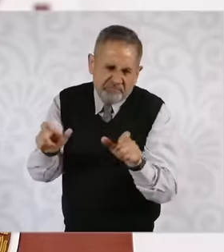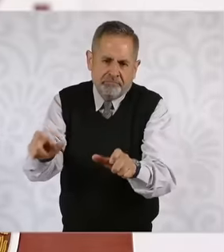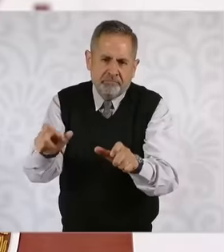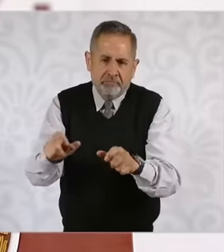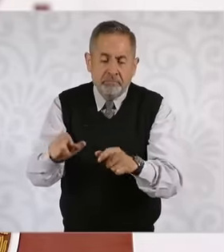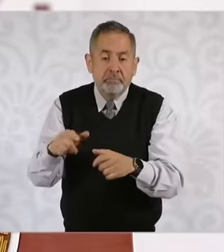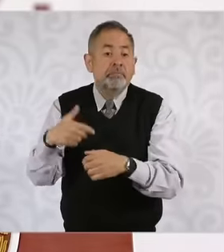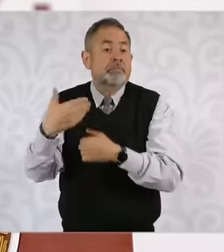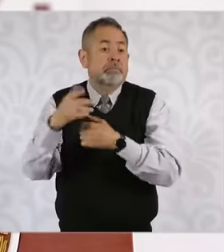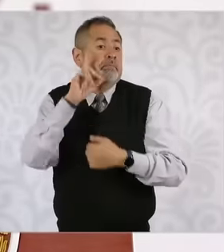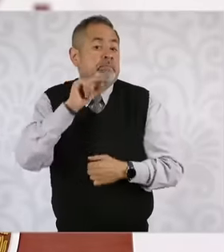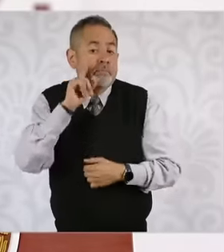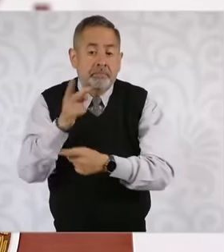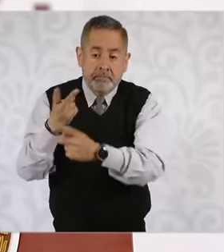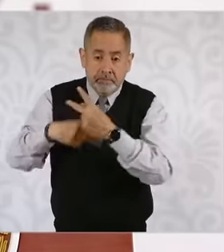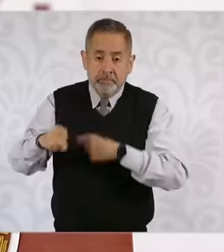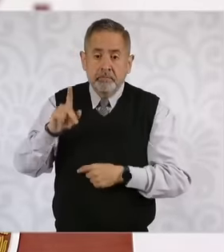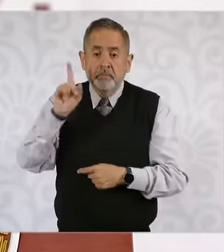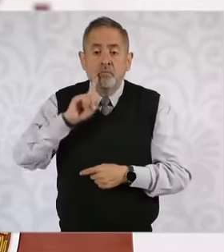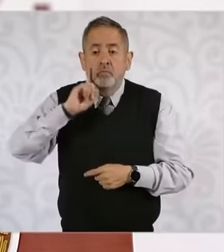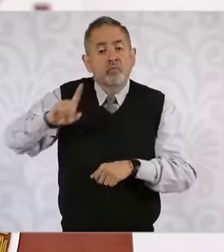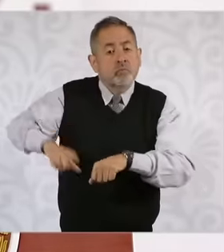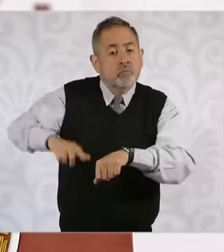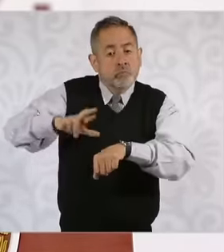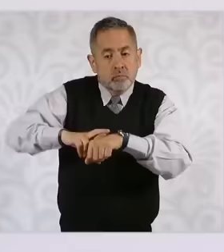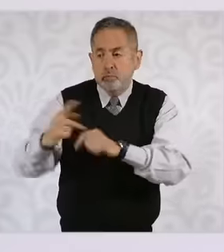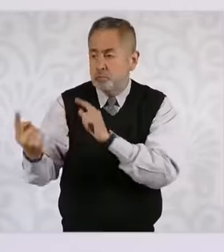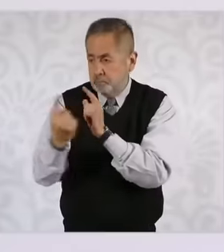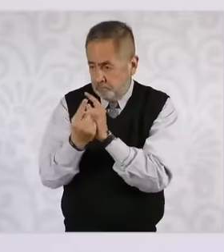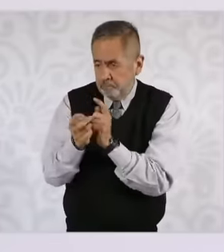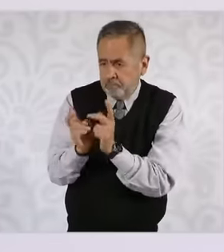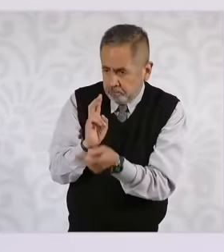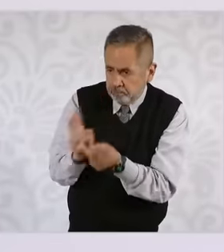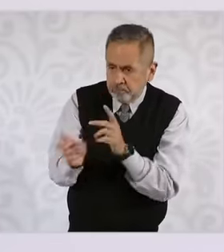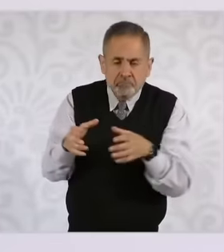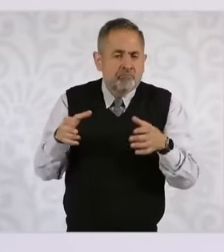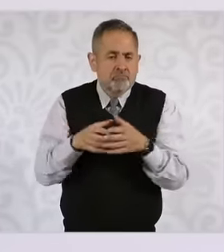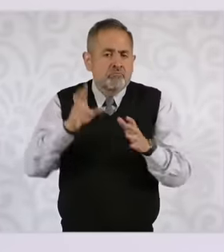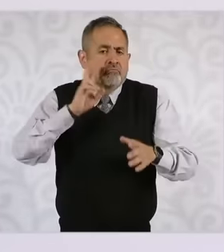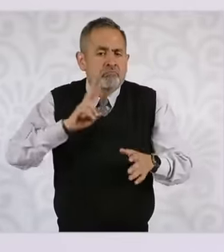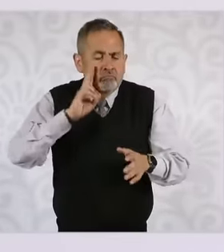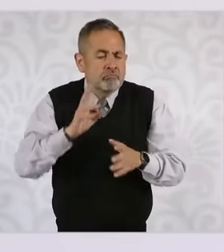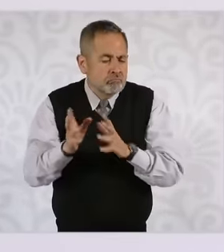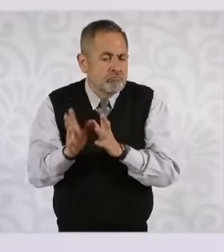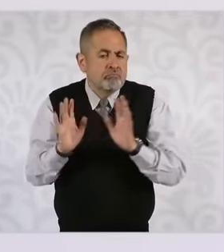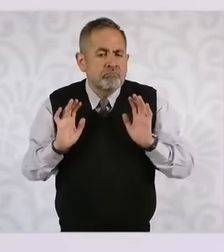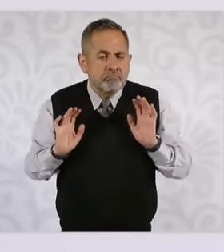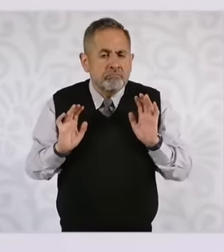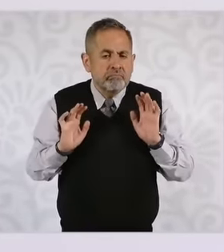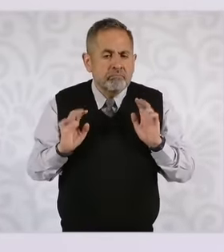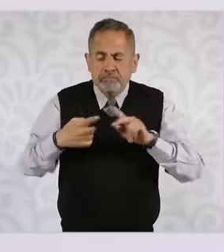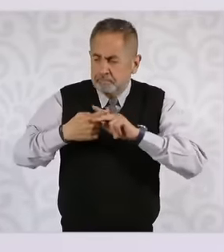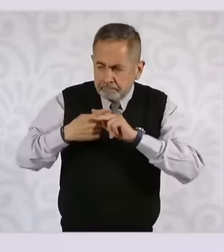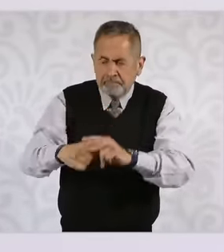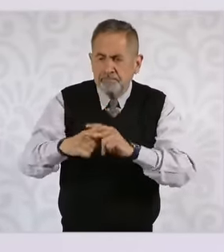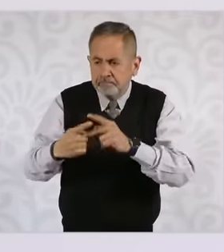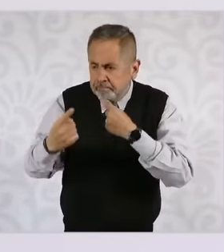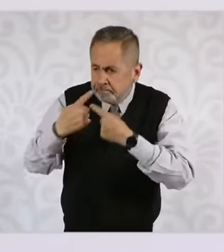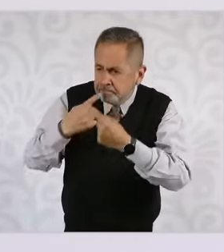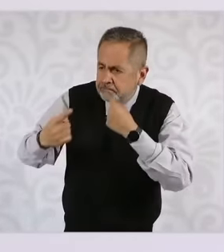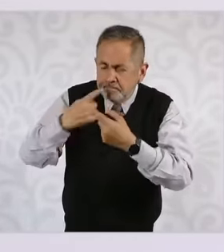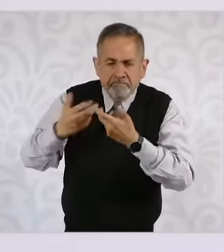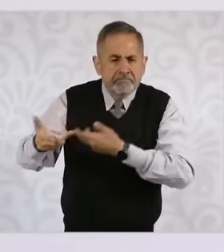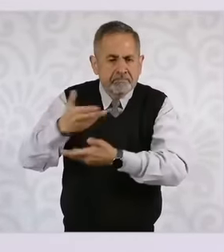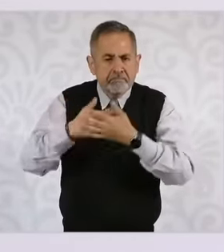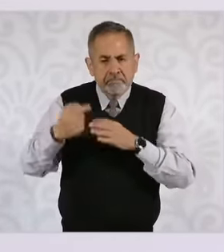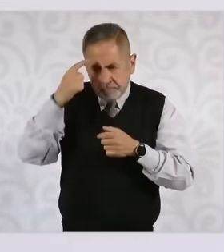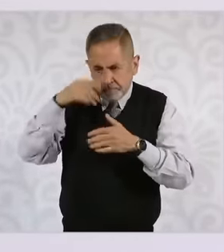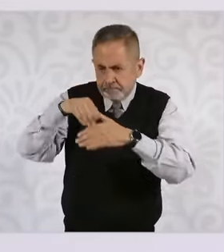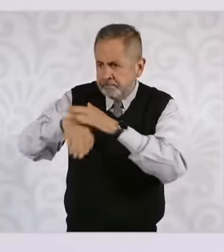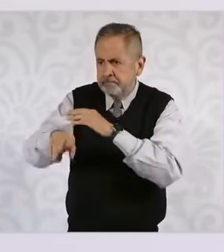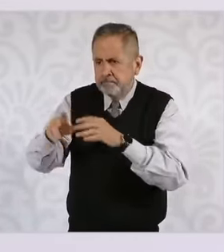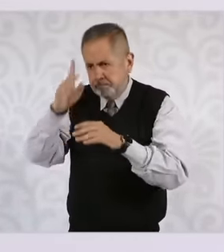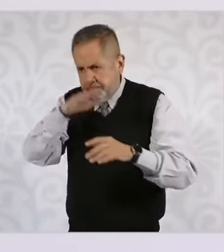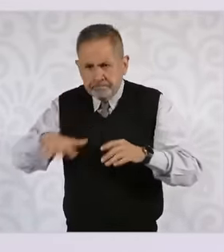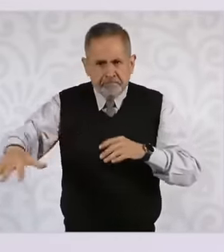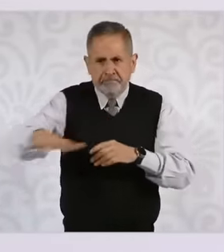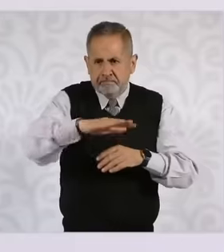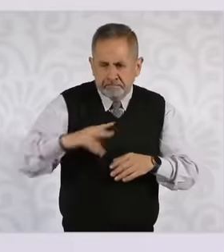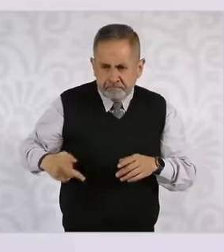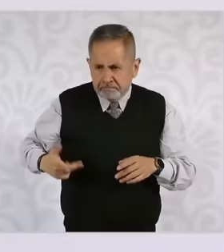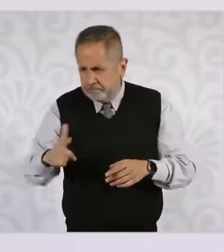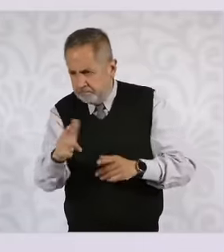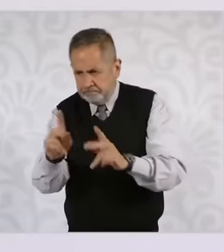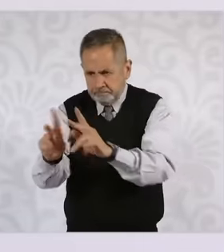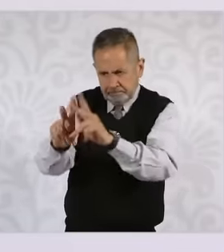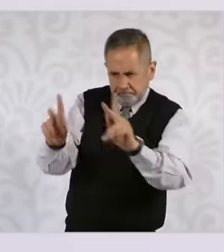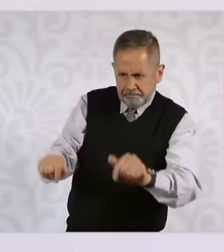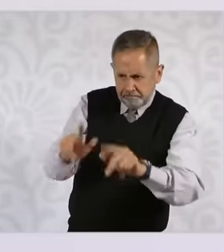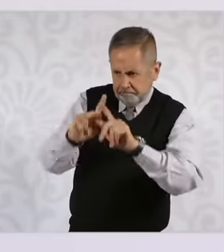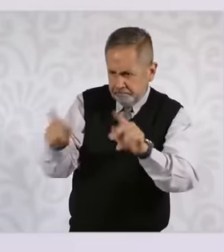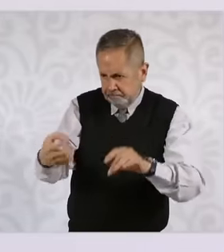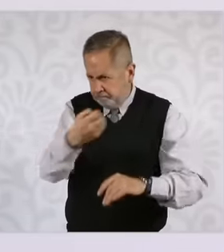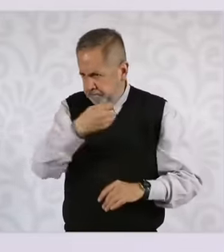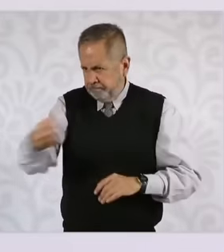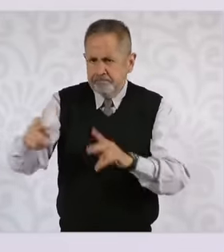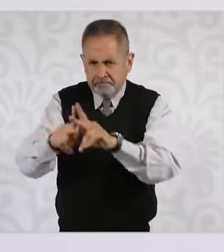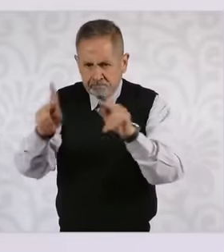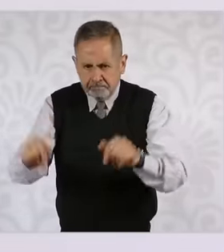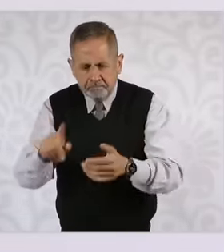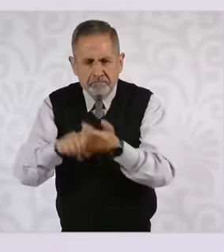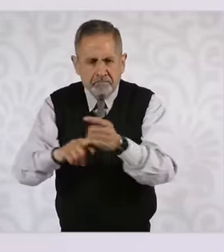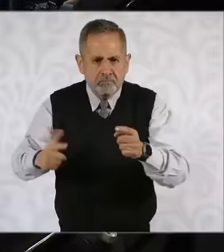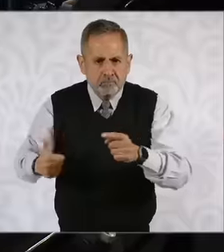the governor and eh we are going to go in and pacify and put order in Guanajuato in the same